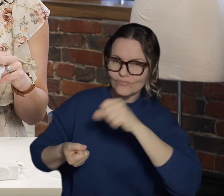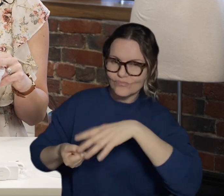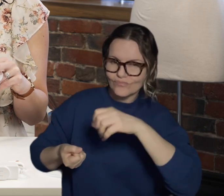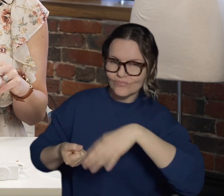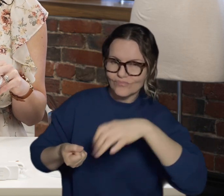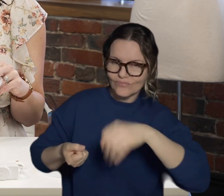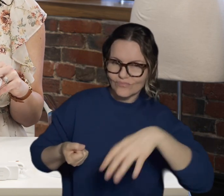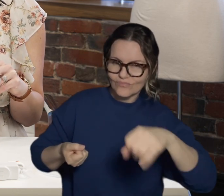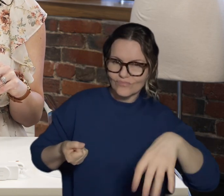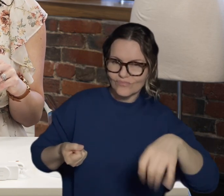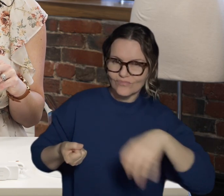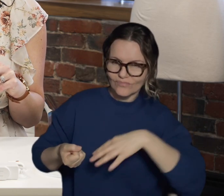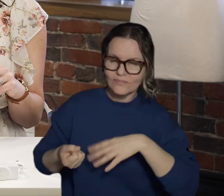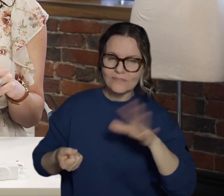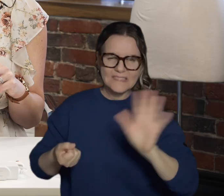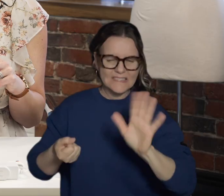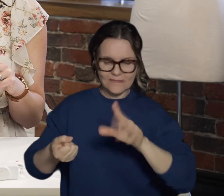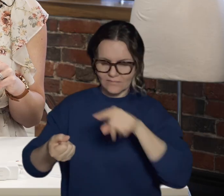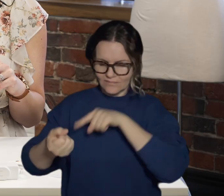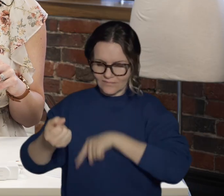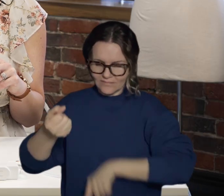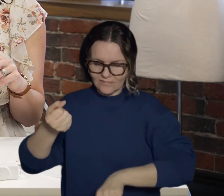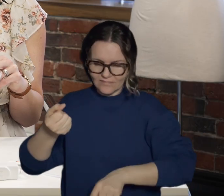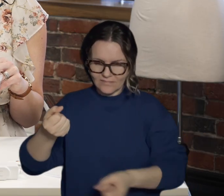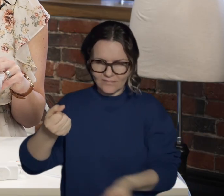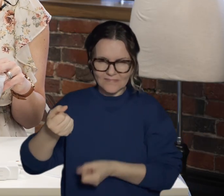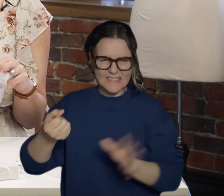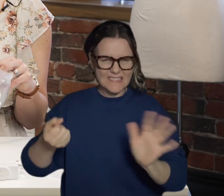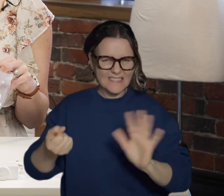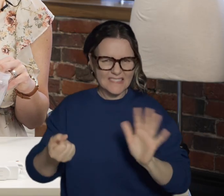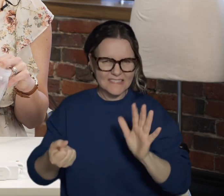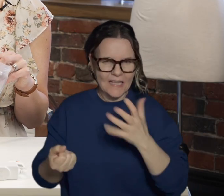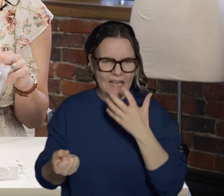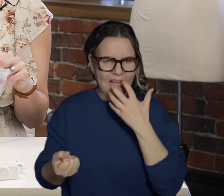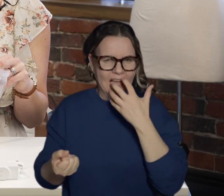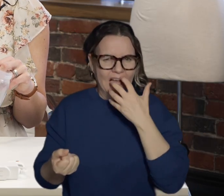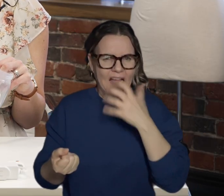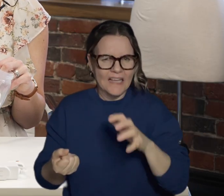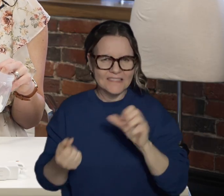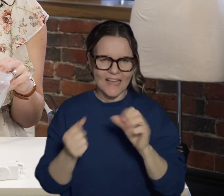to put them on the top rack of the dishwasher only they can't go below the top rack because if they